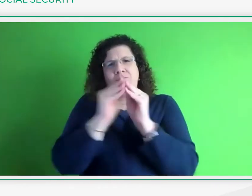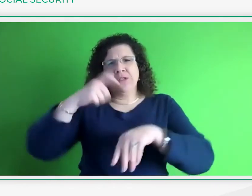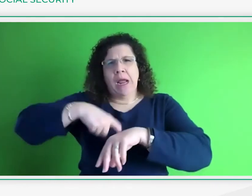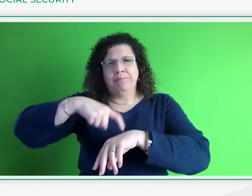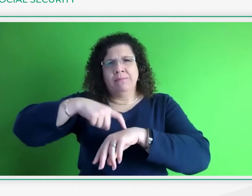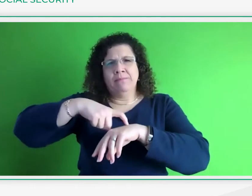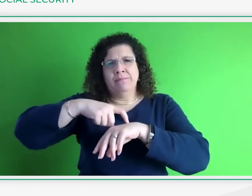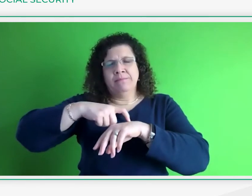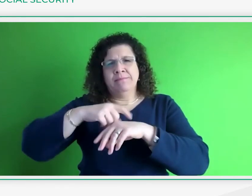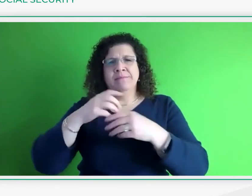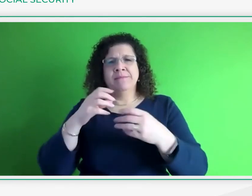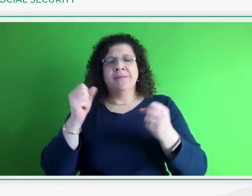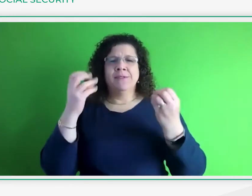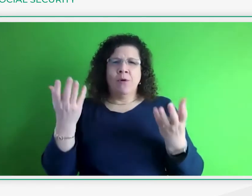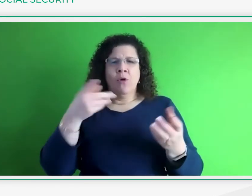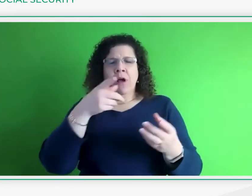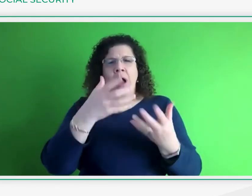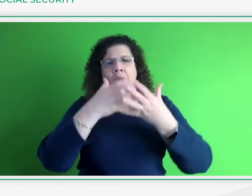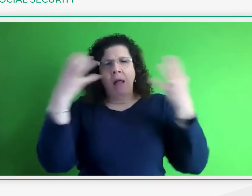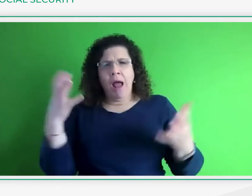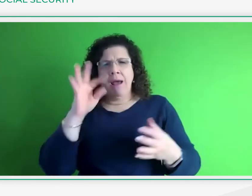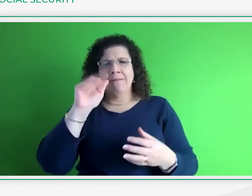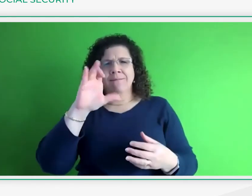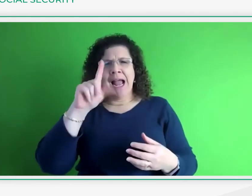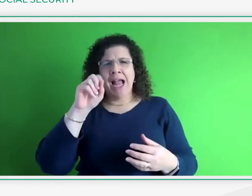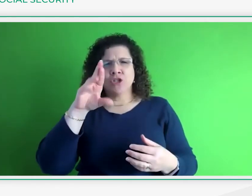Over time, that's going to add up.